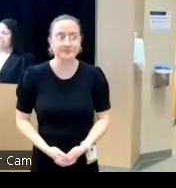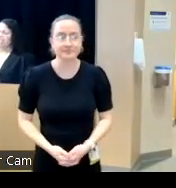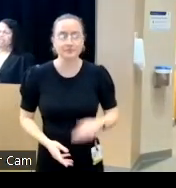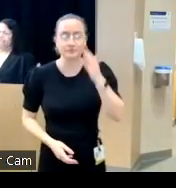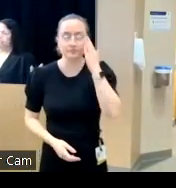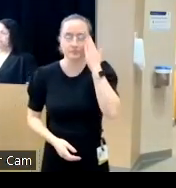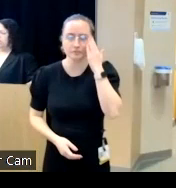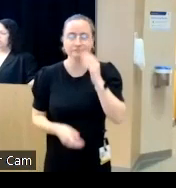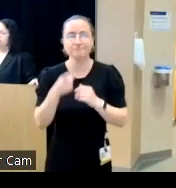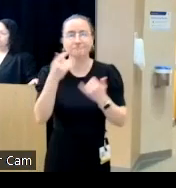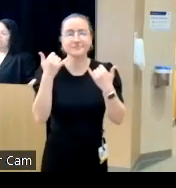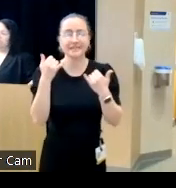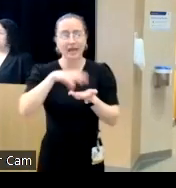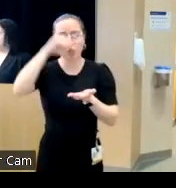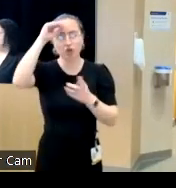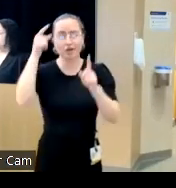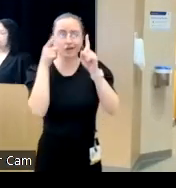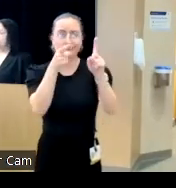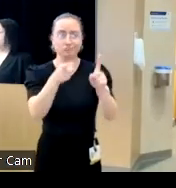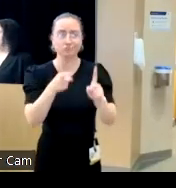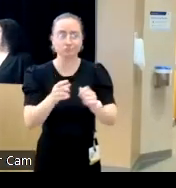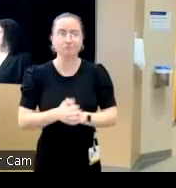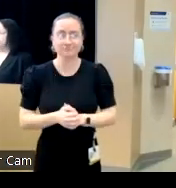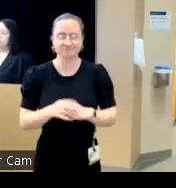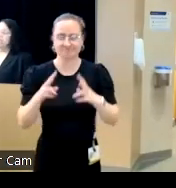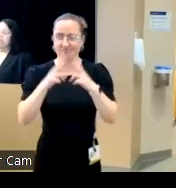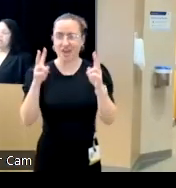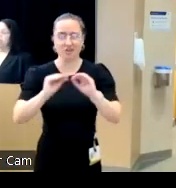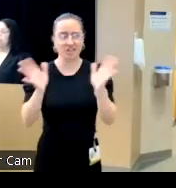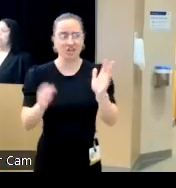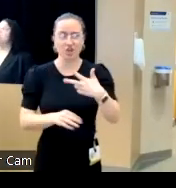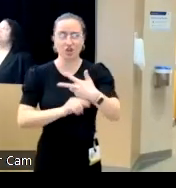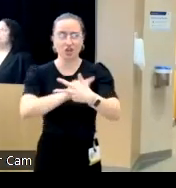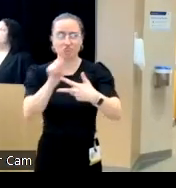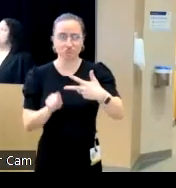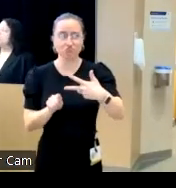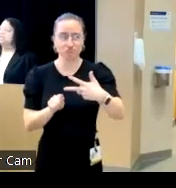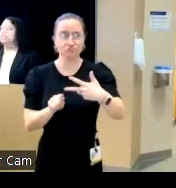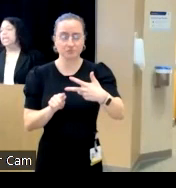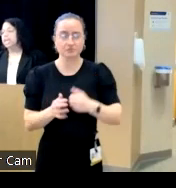these are the objectives of my talk they're very straightforward I really want people to understand